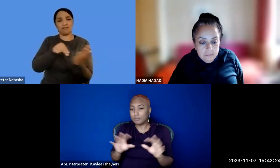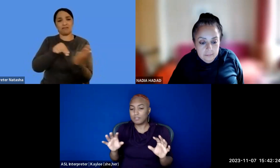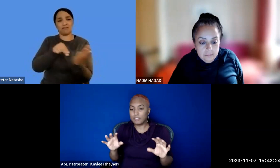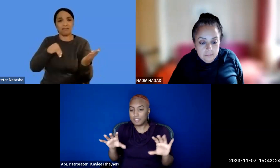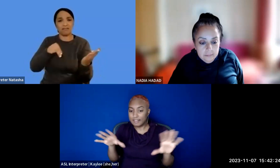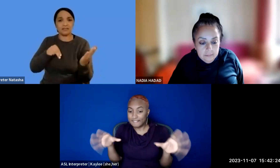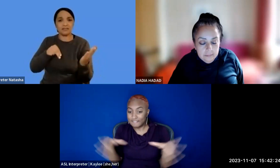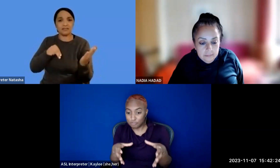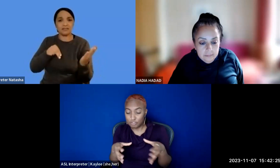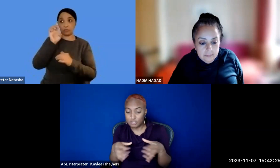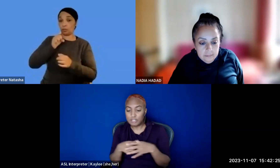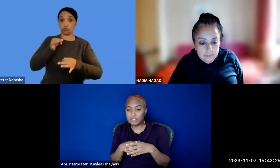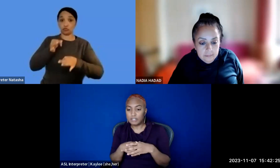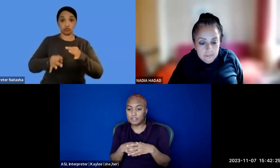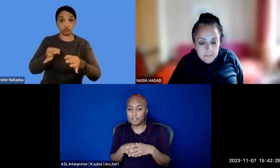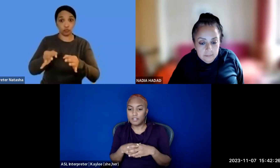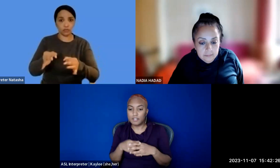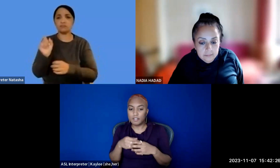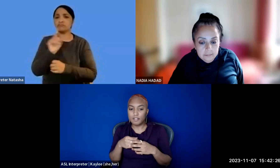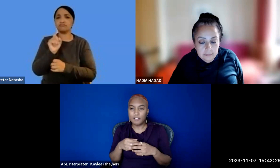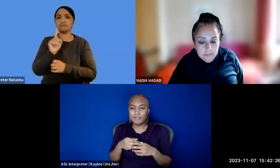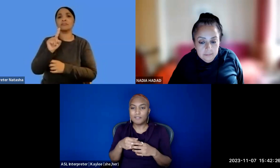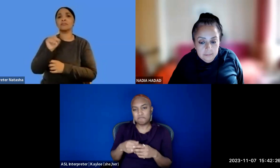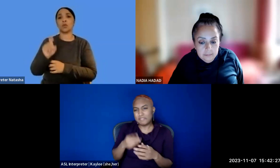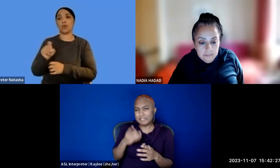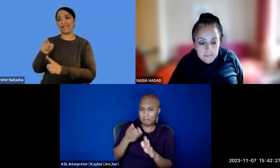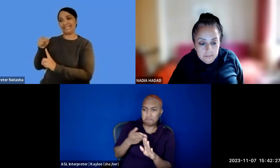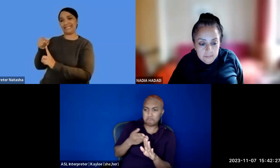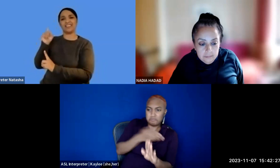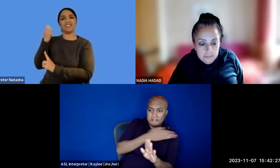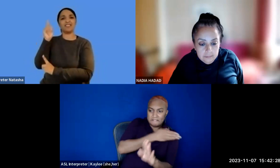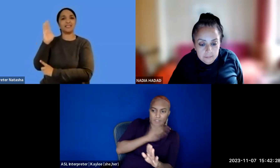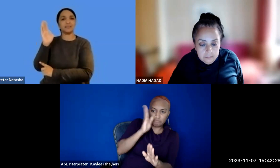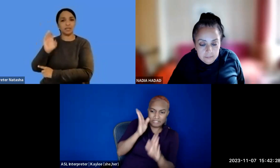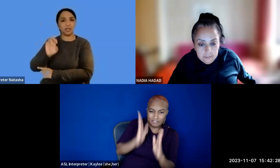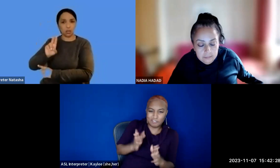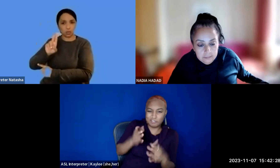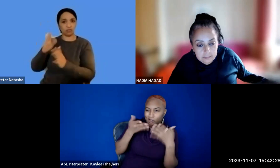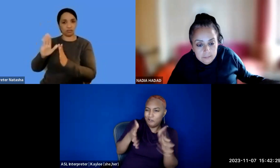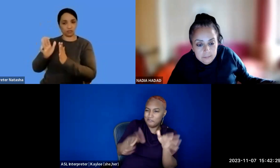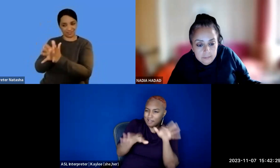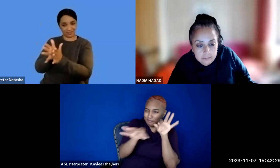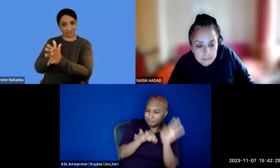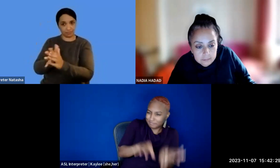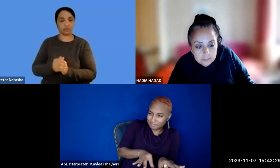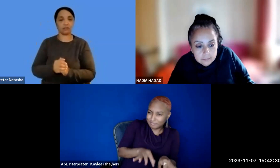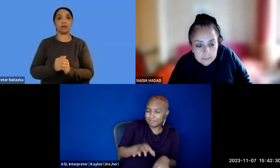because Doerte already covered that. And I think that, in terms of guidance,